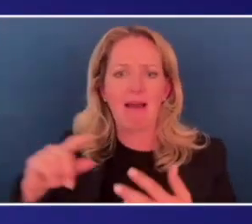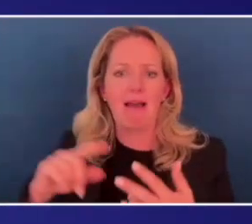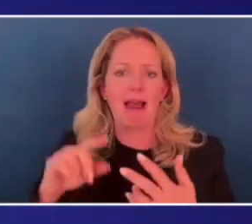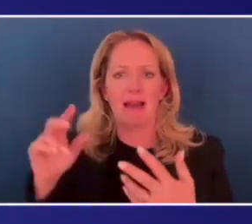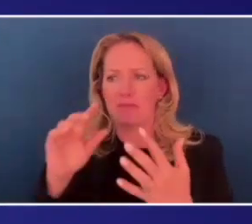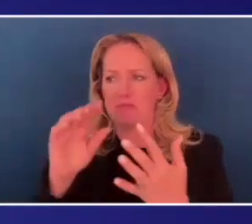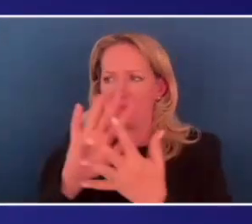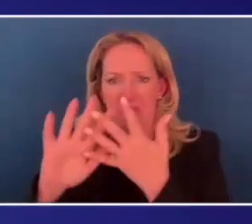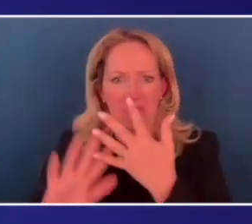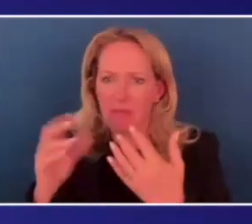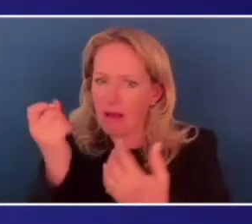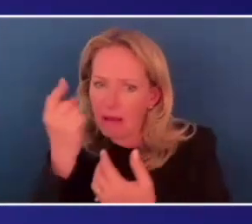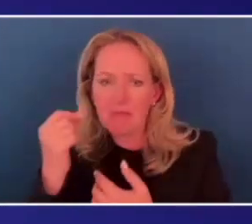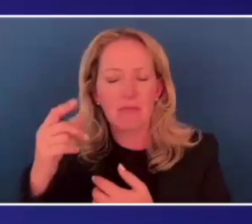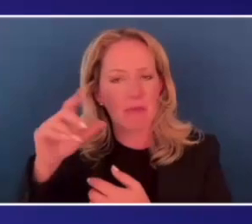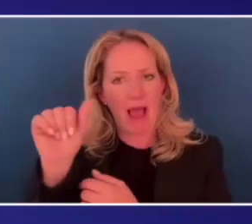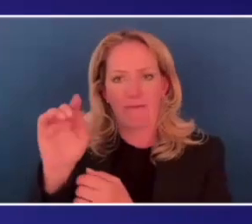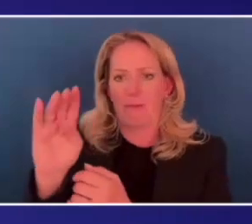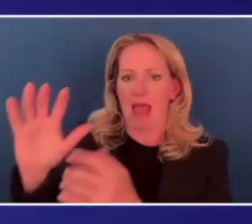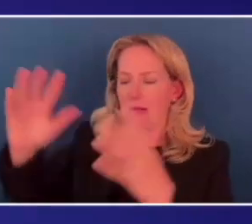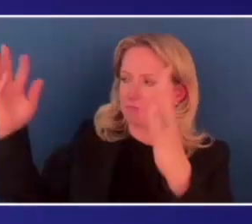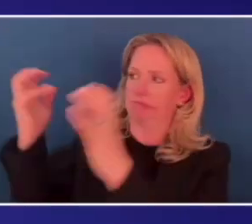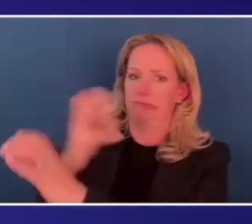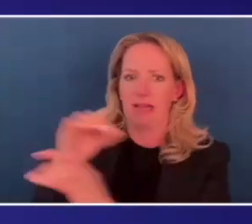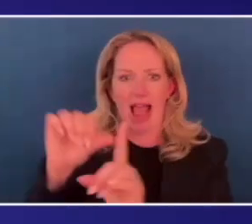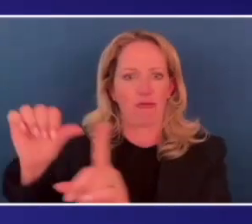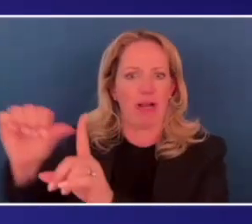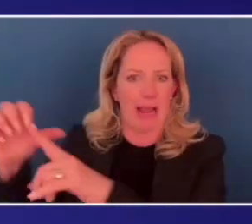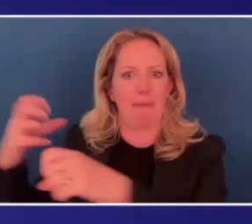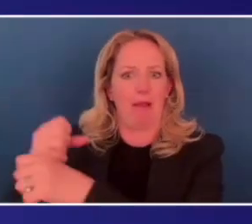I appreciate the effort to try to reform this world. I appreciate the effort to try to reform this to streamline things.